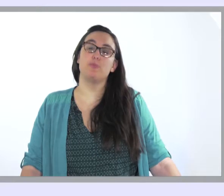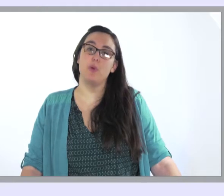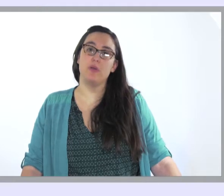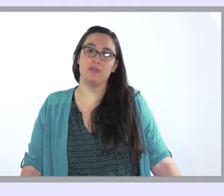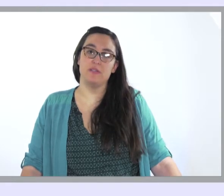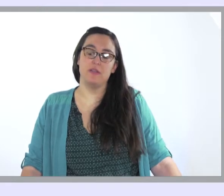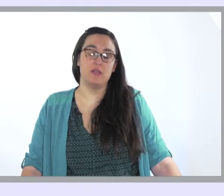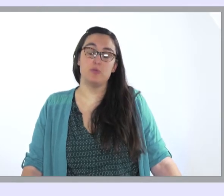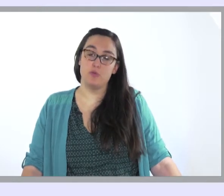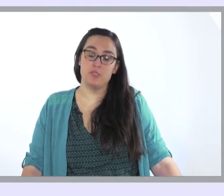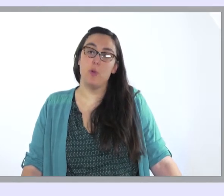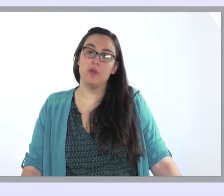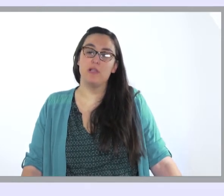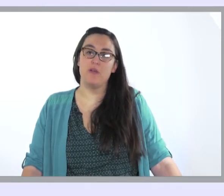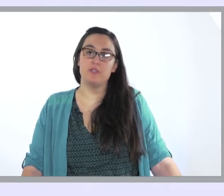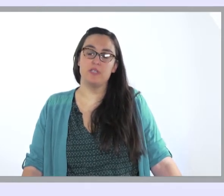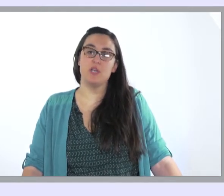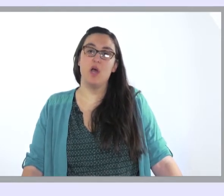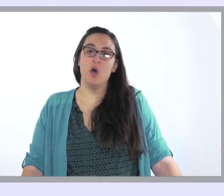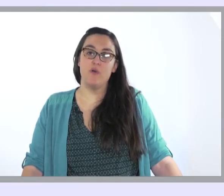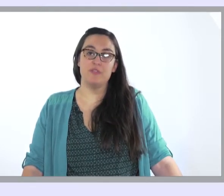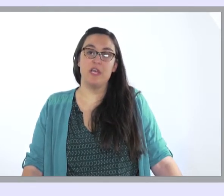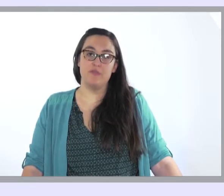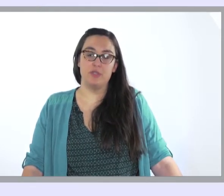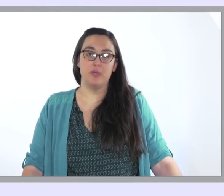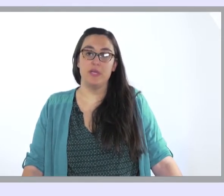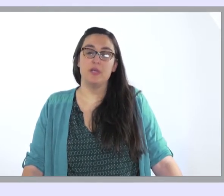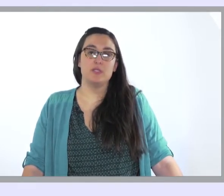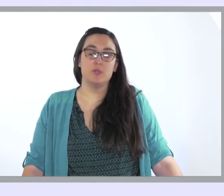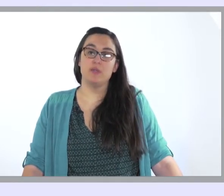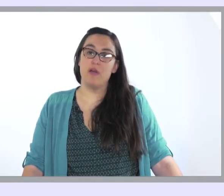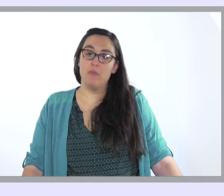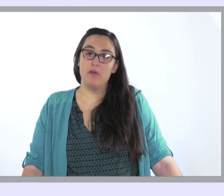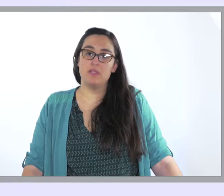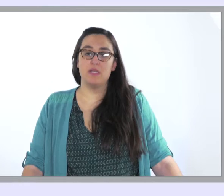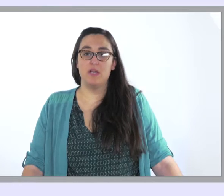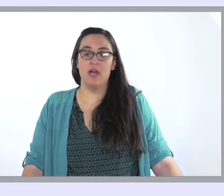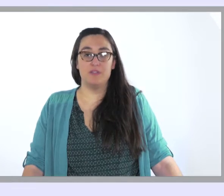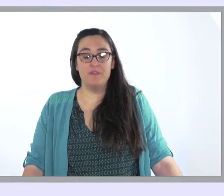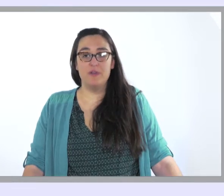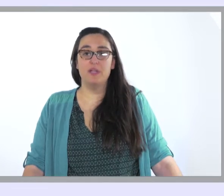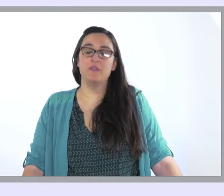to the spoken languages of the territory. The grammars are different,